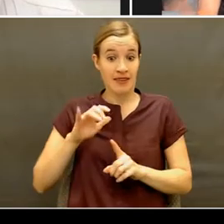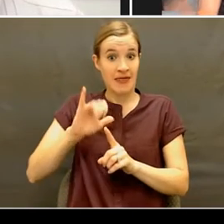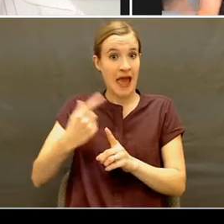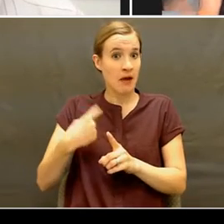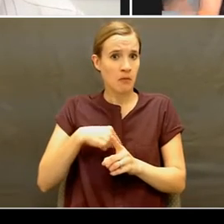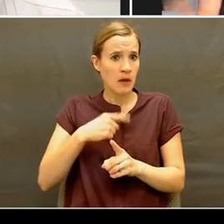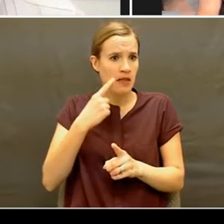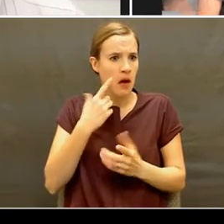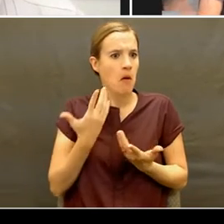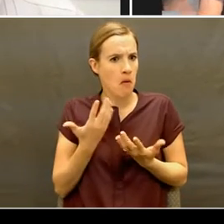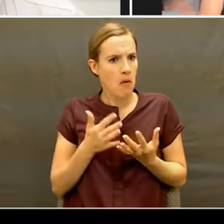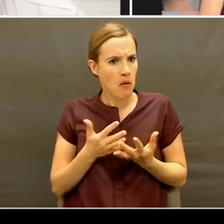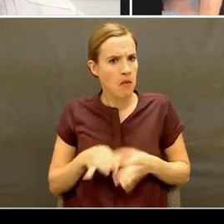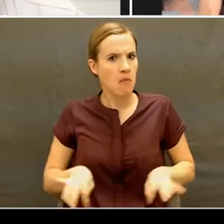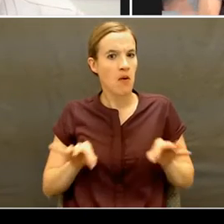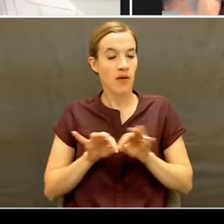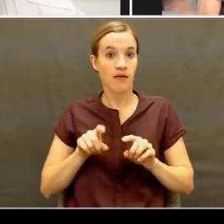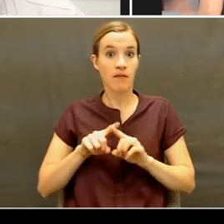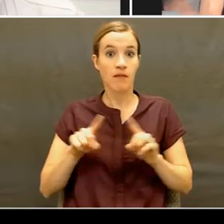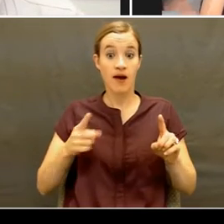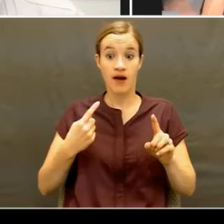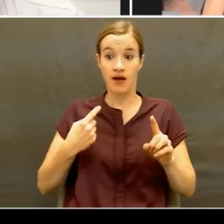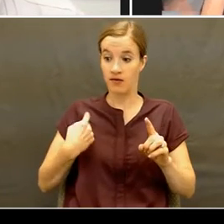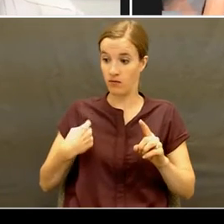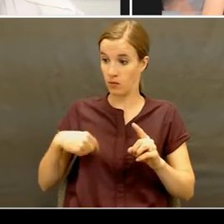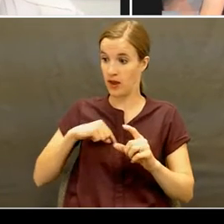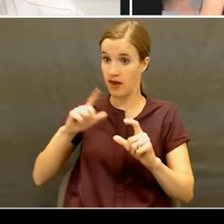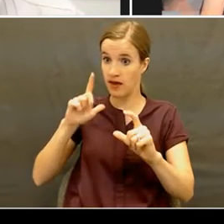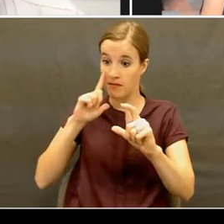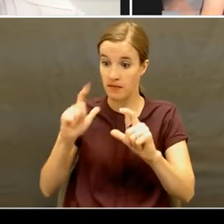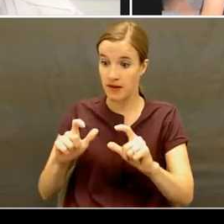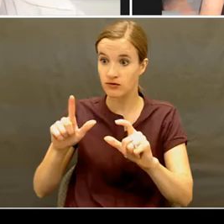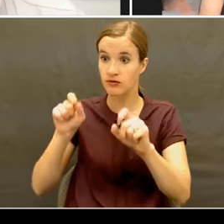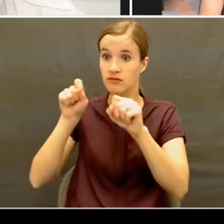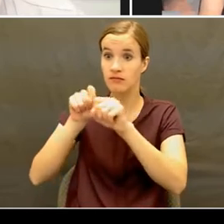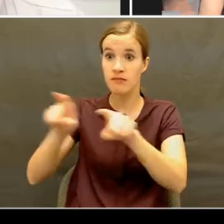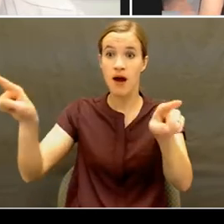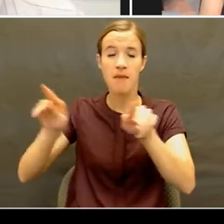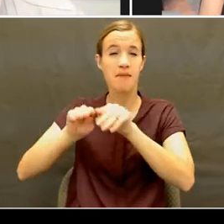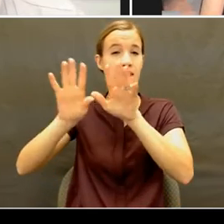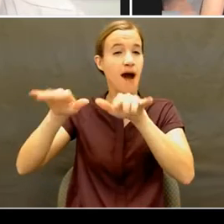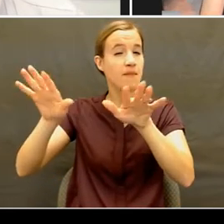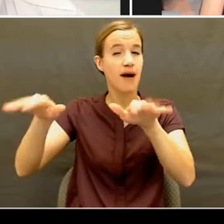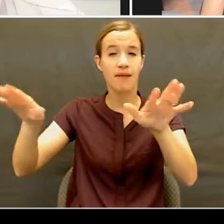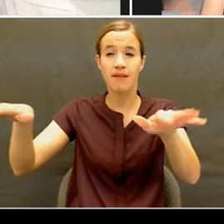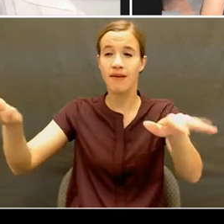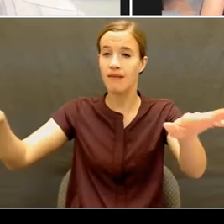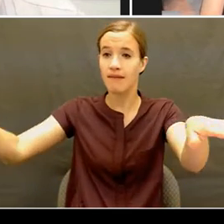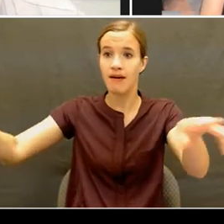the world. And to that point I had a person that came in from Paris a couple days later said they